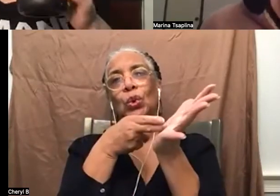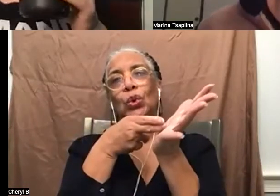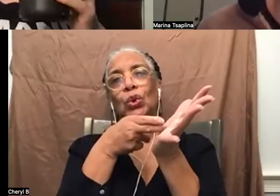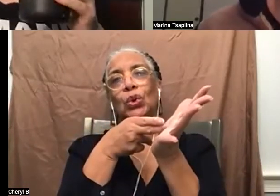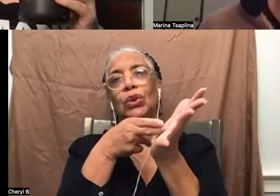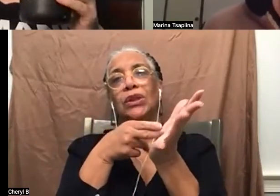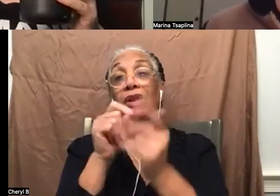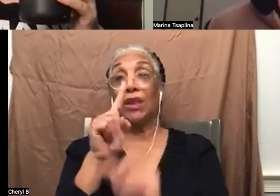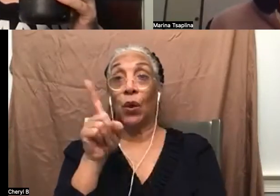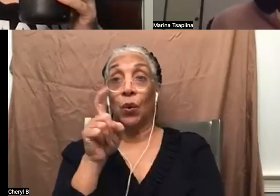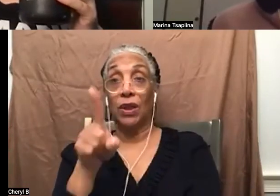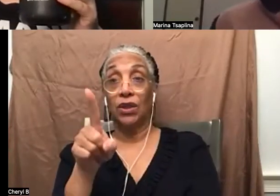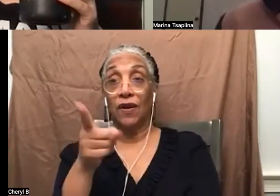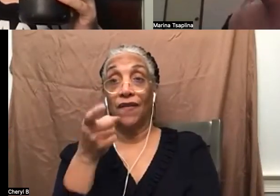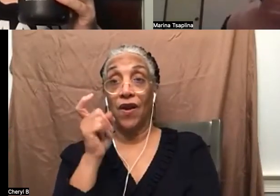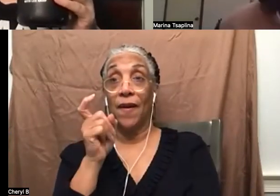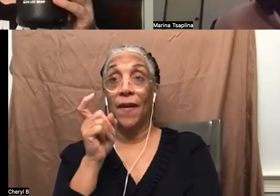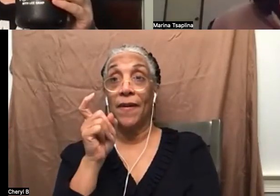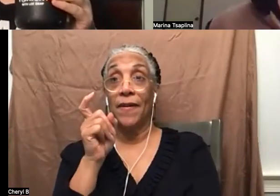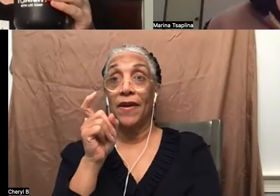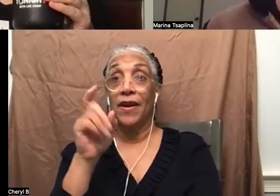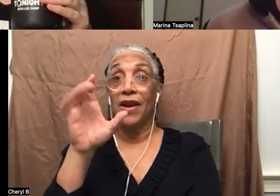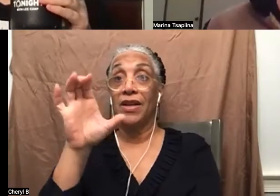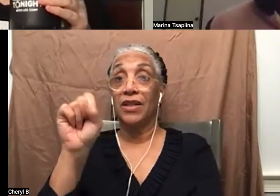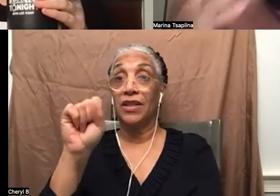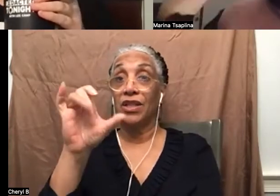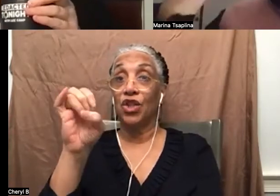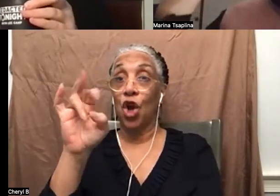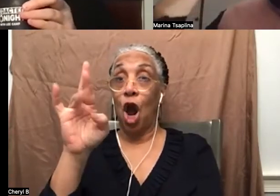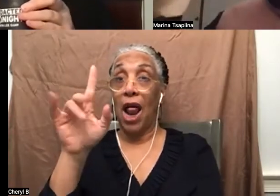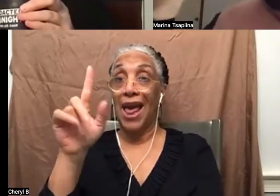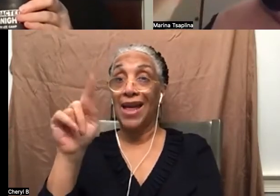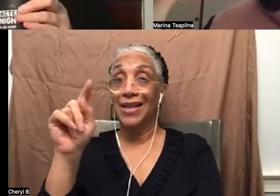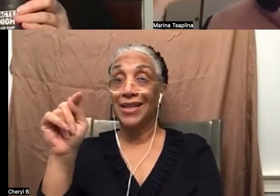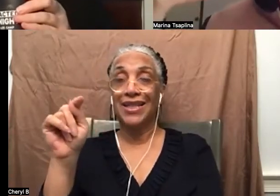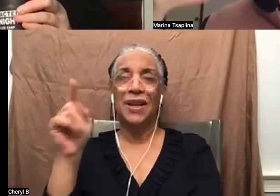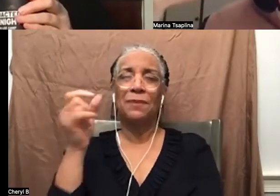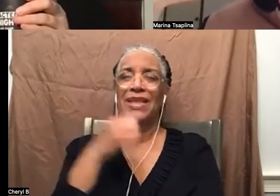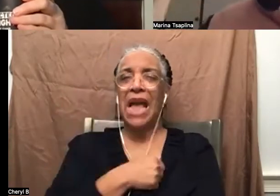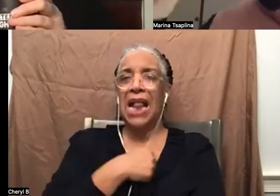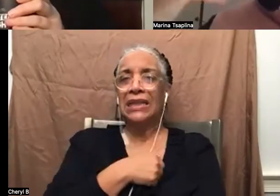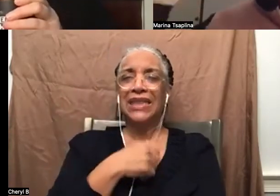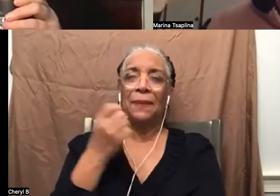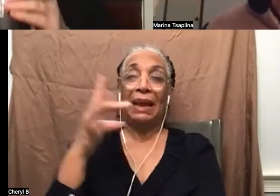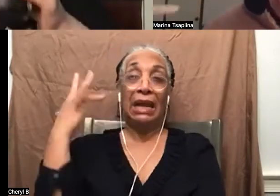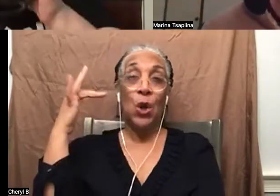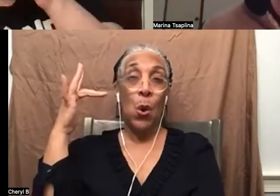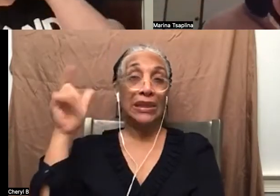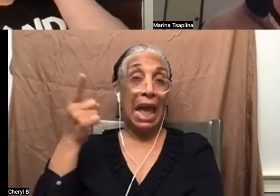question here from Scarlett. I apologize, there's a bit of noise happening, I don't know if that's coming through.